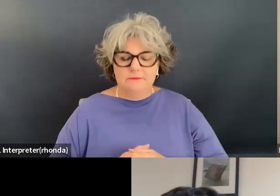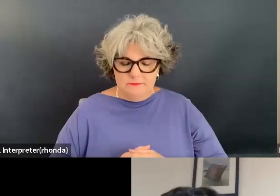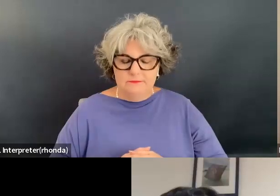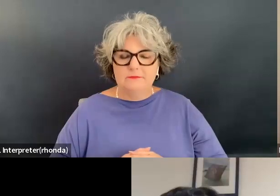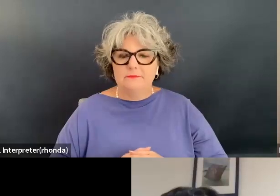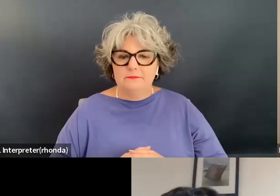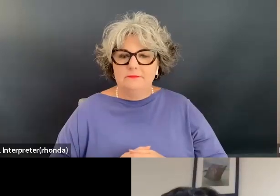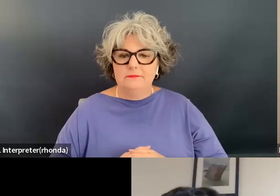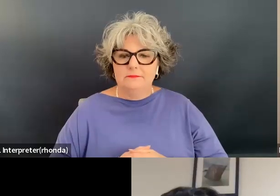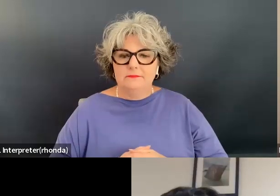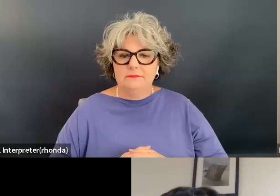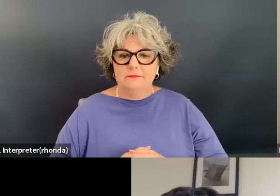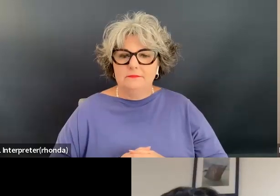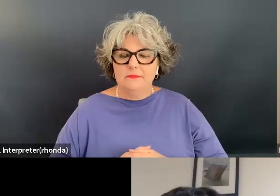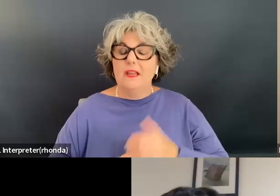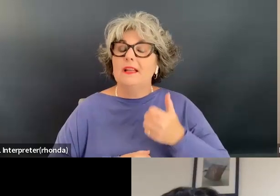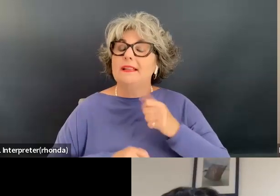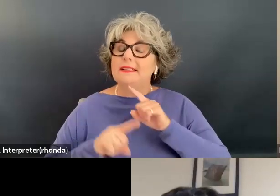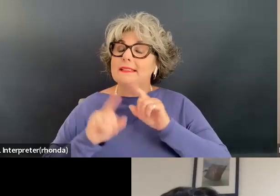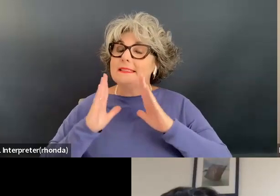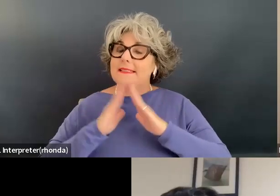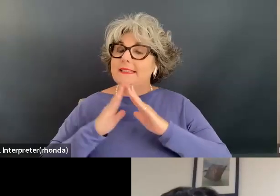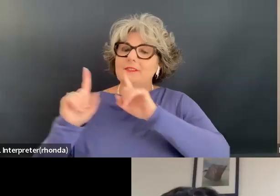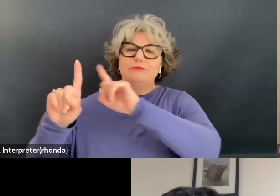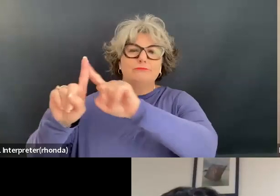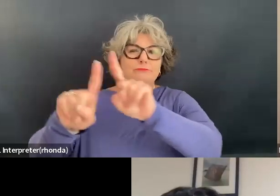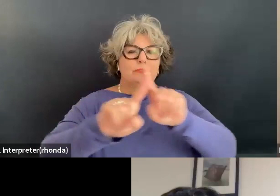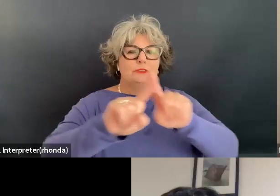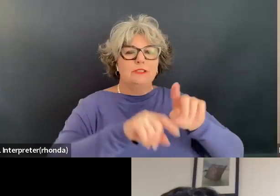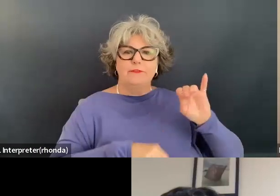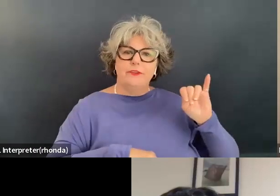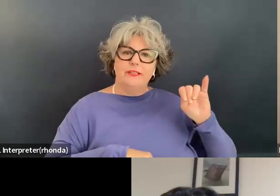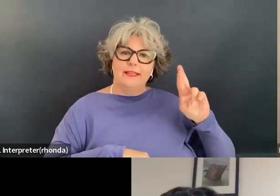It's different in other cities in Iran. They're more liberal,